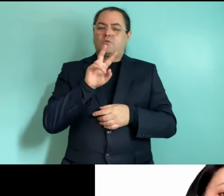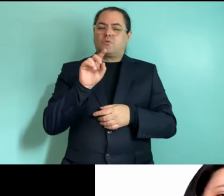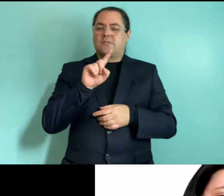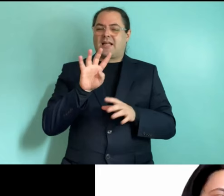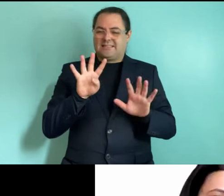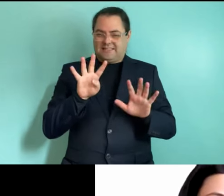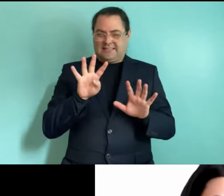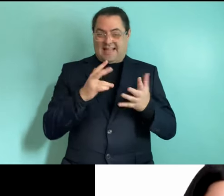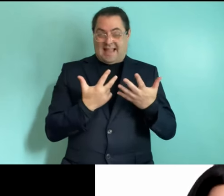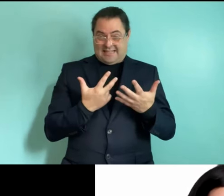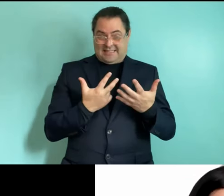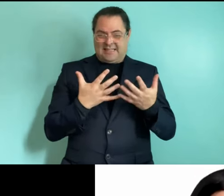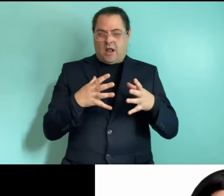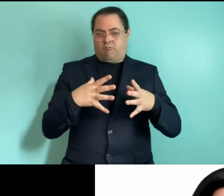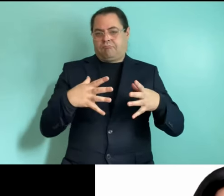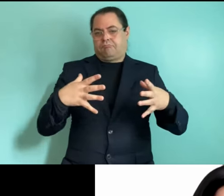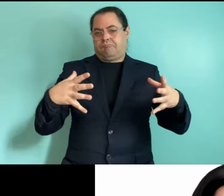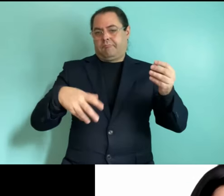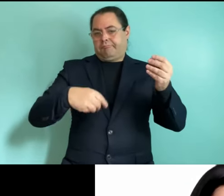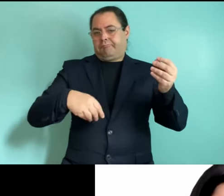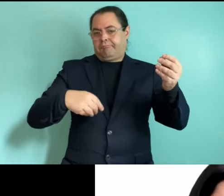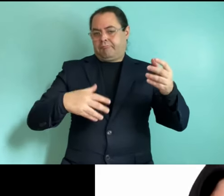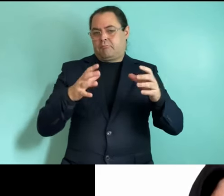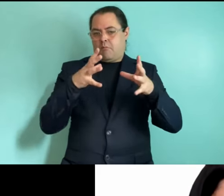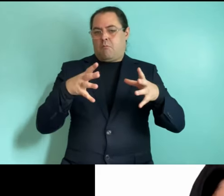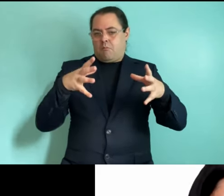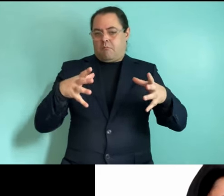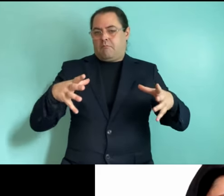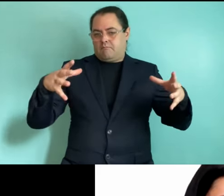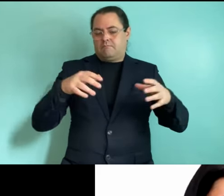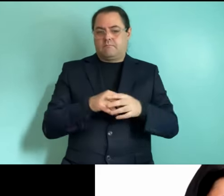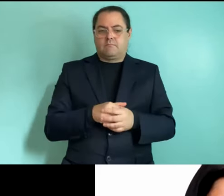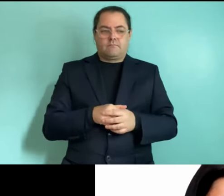12:20:06 And what we do with this network is that it has levers.